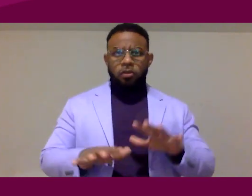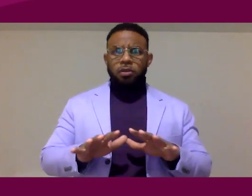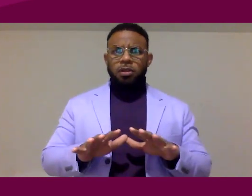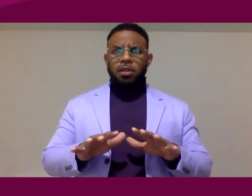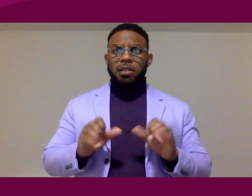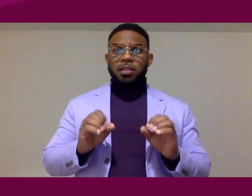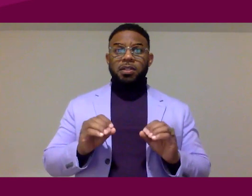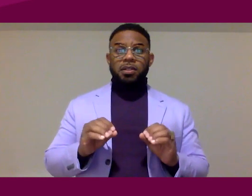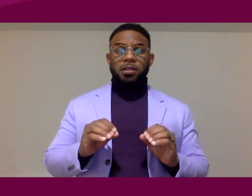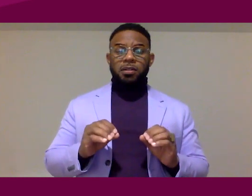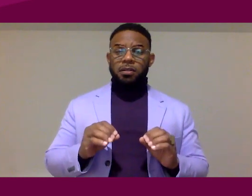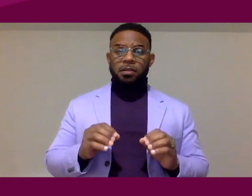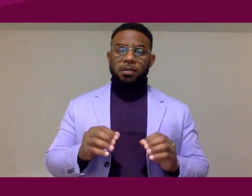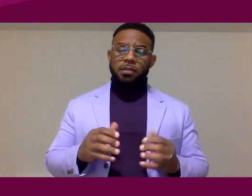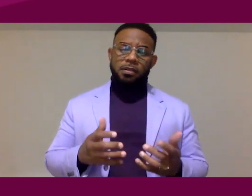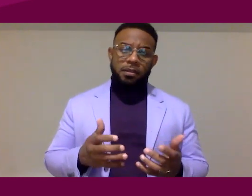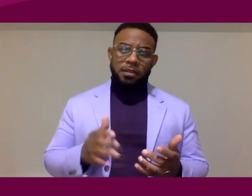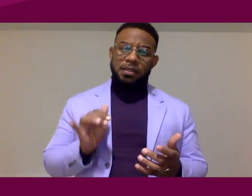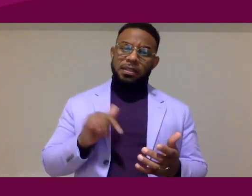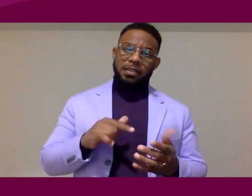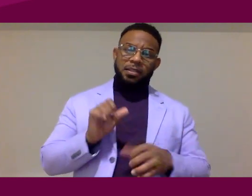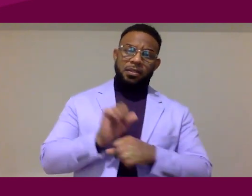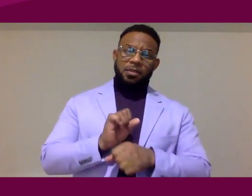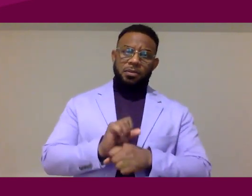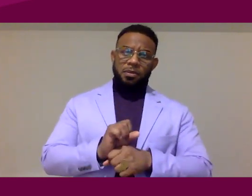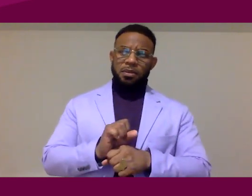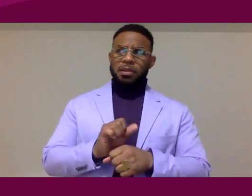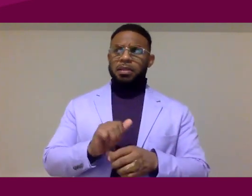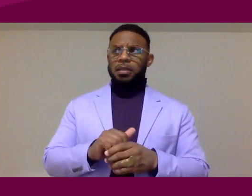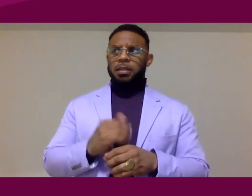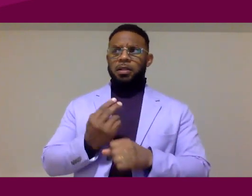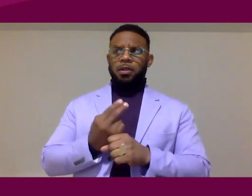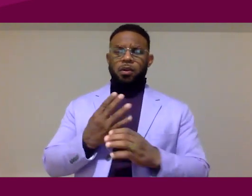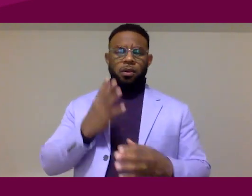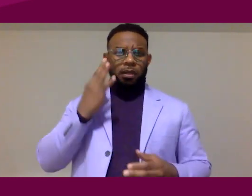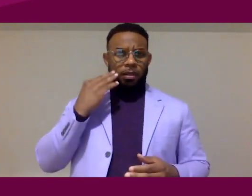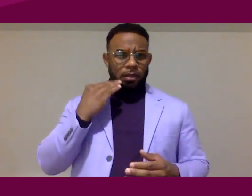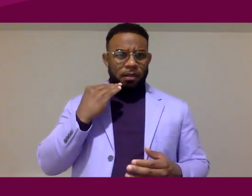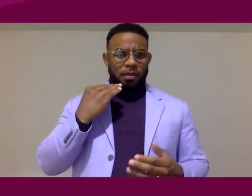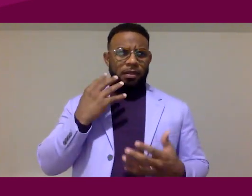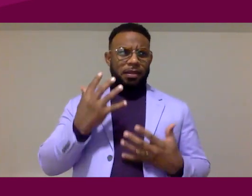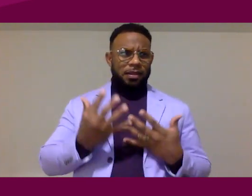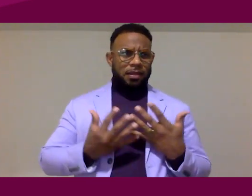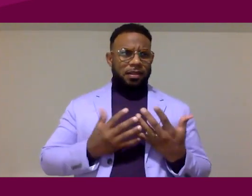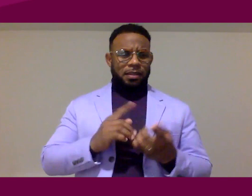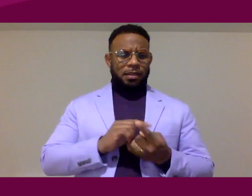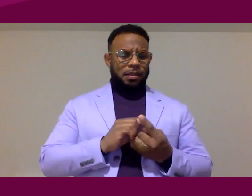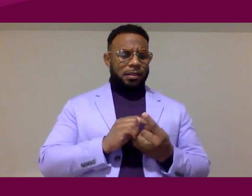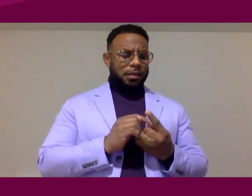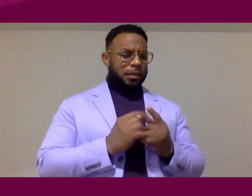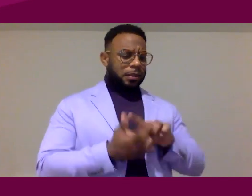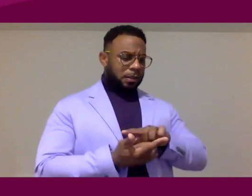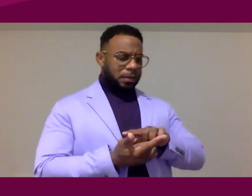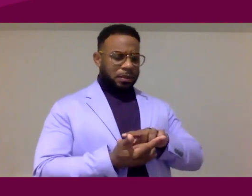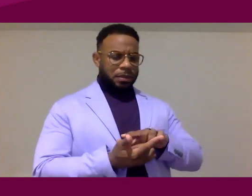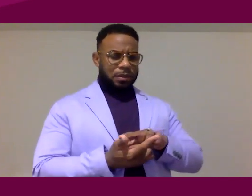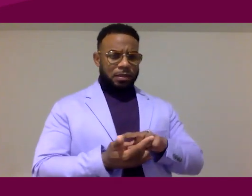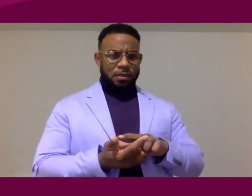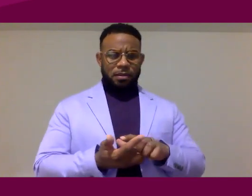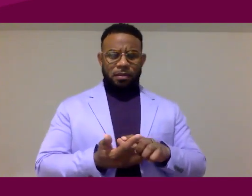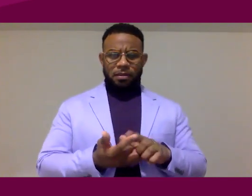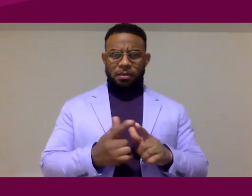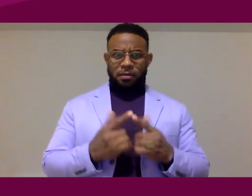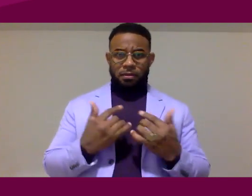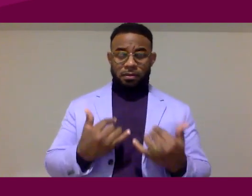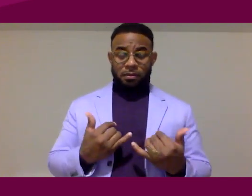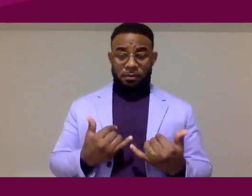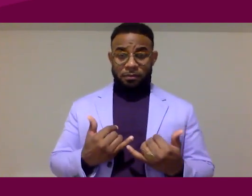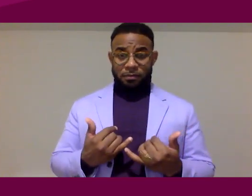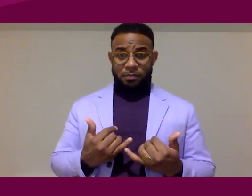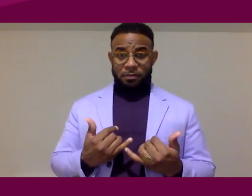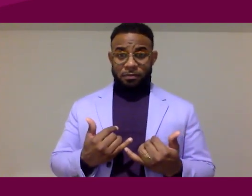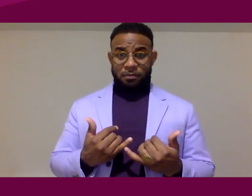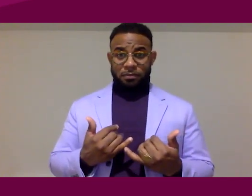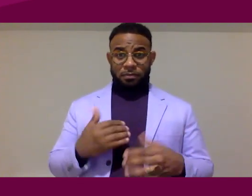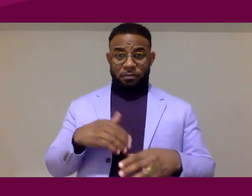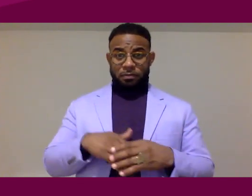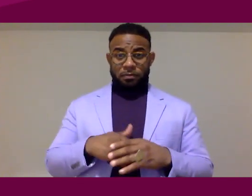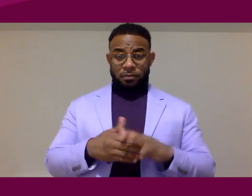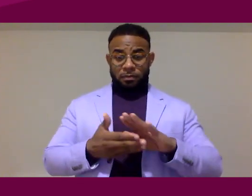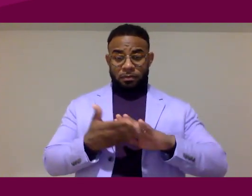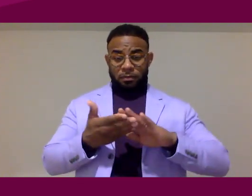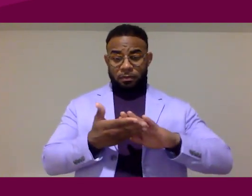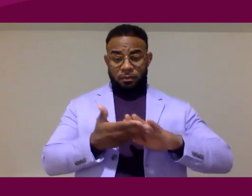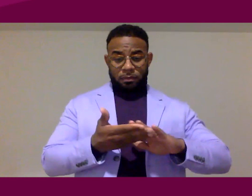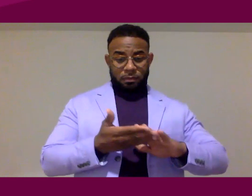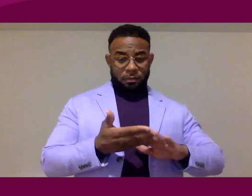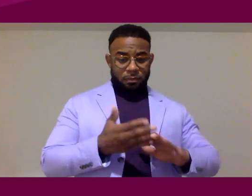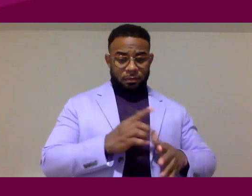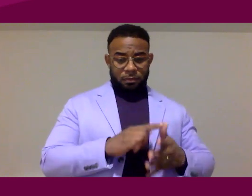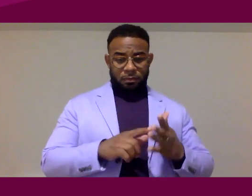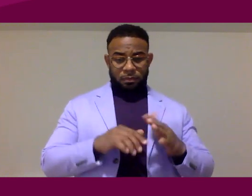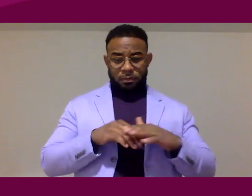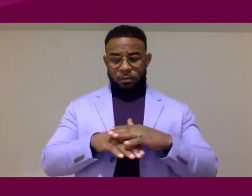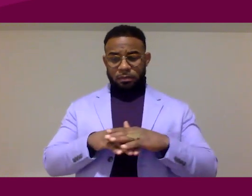And so this work in user experience translated to today into operationalizing accessibility